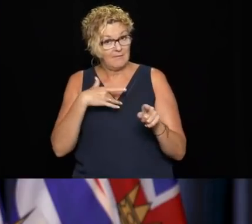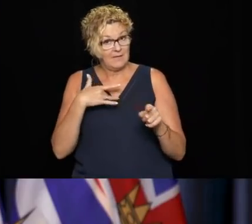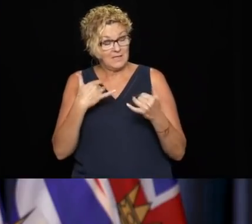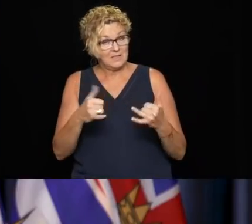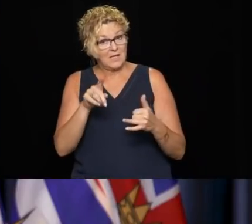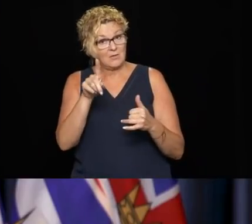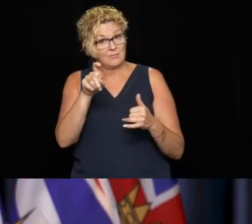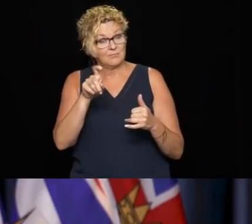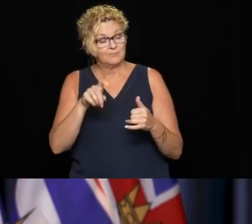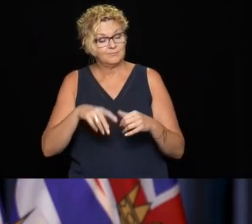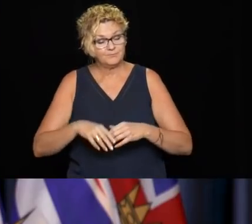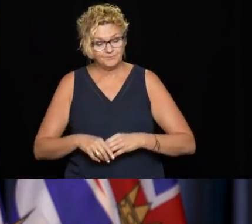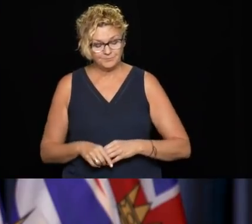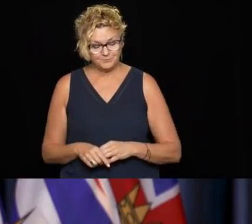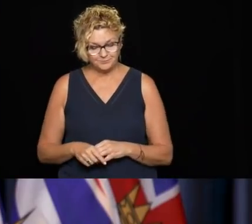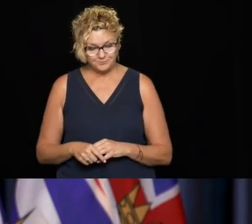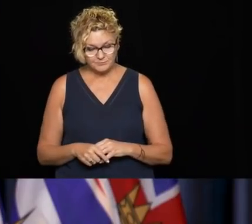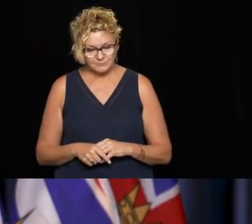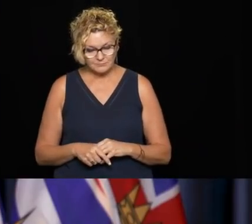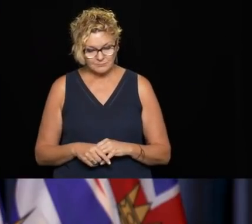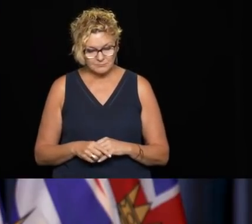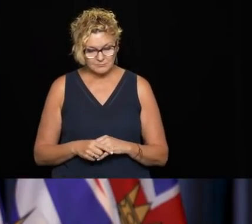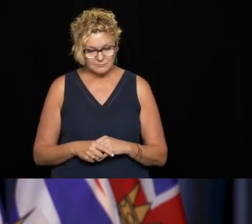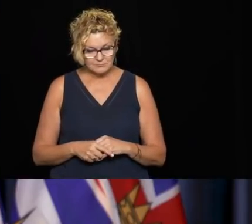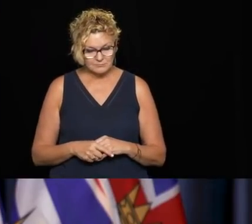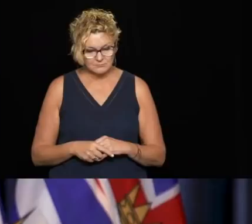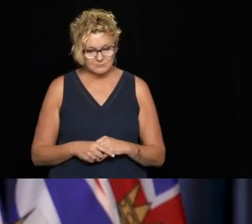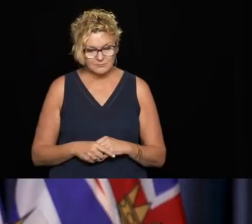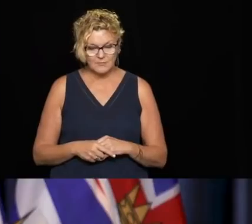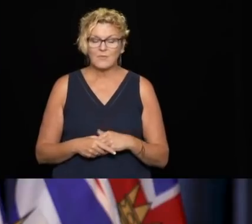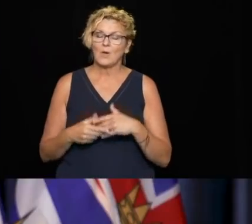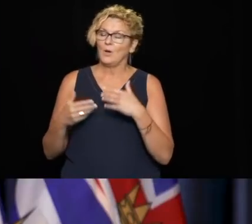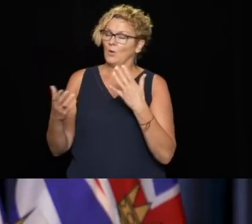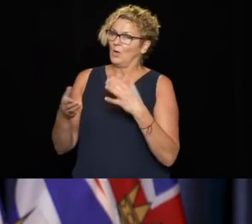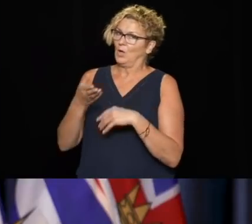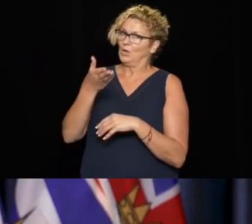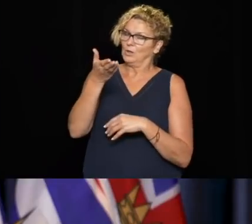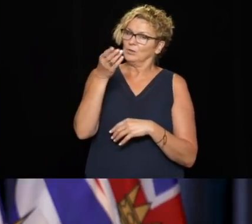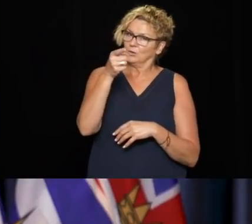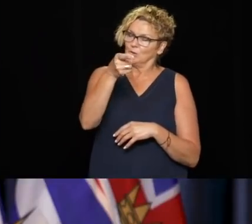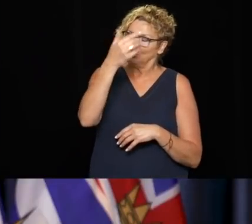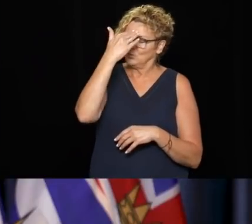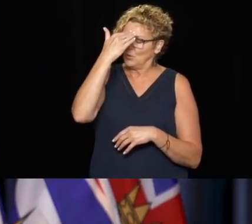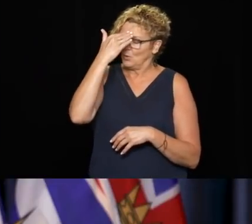We certainly had great success here in British Columbia over the past few years with the collaborative approach to governing working with